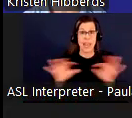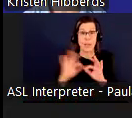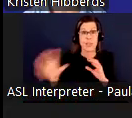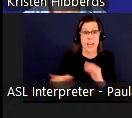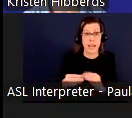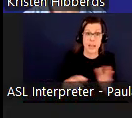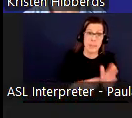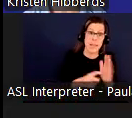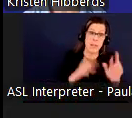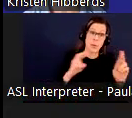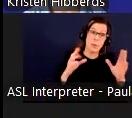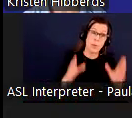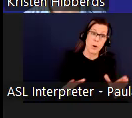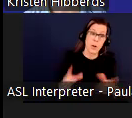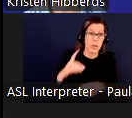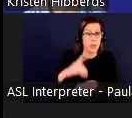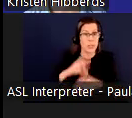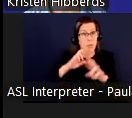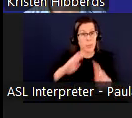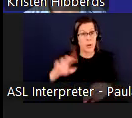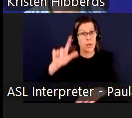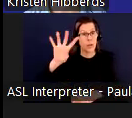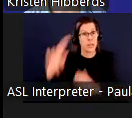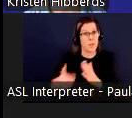the duty to report 24 hours a day, seven days a week.